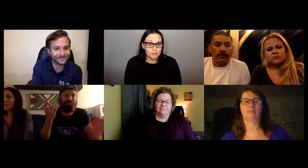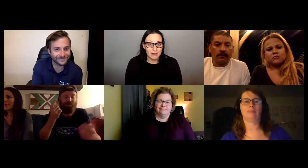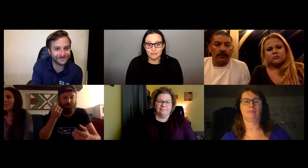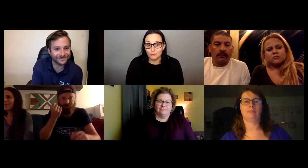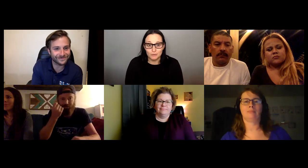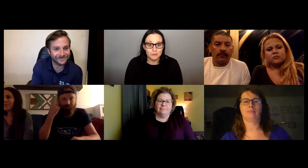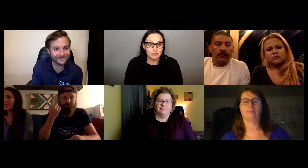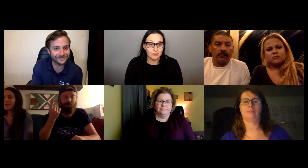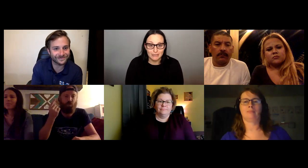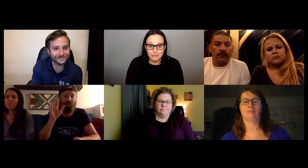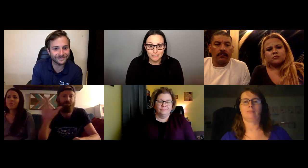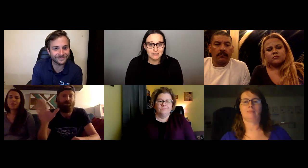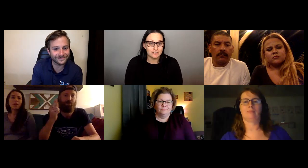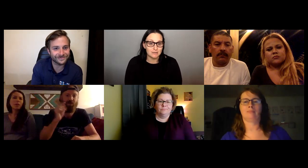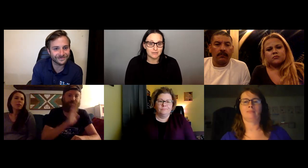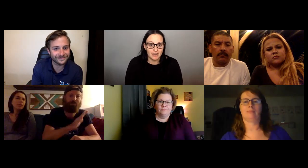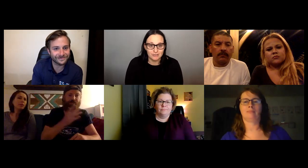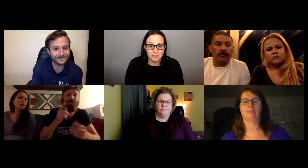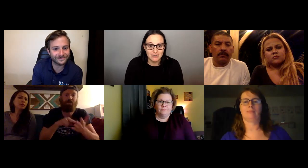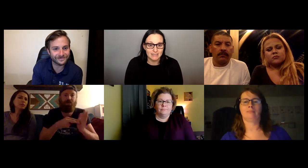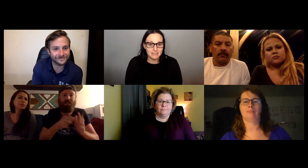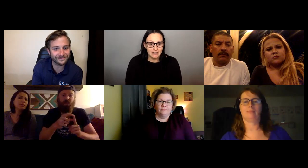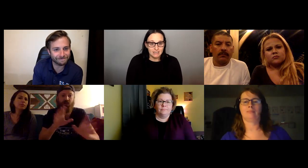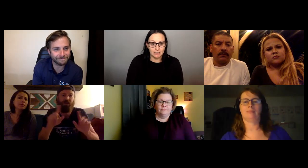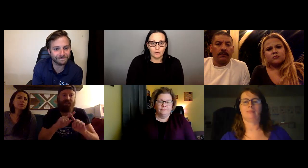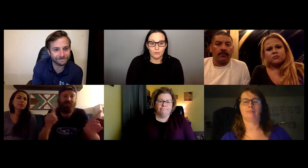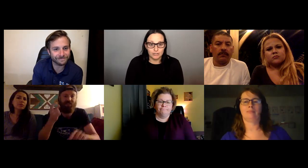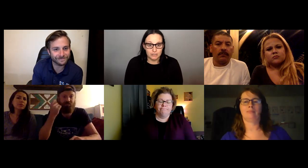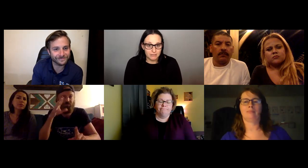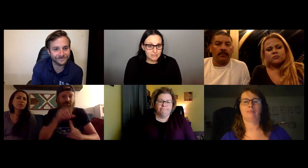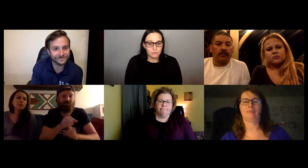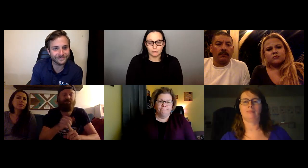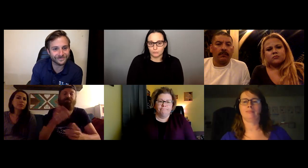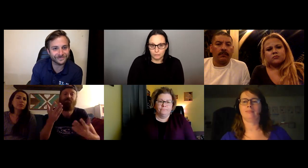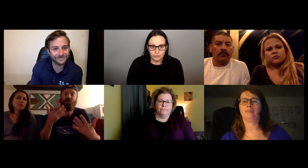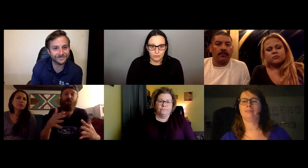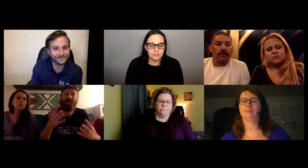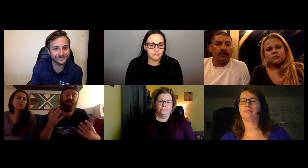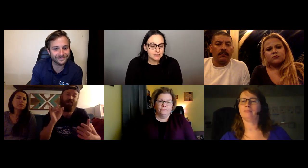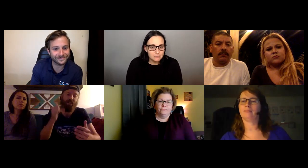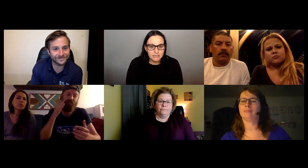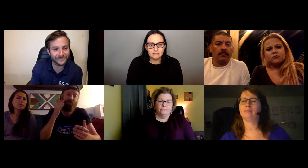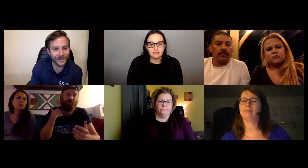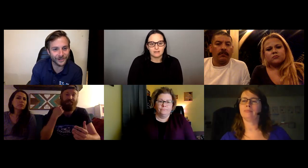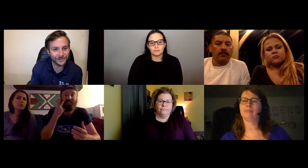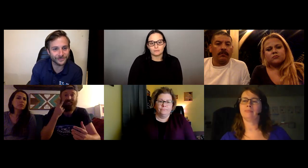back and forth between both languages and she's able to understand you know what she means what the you